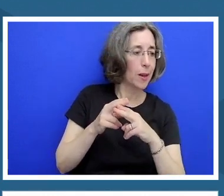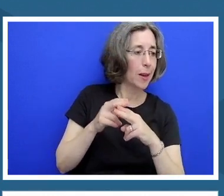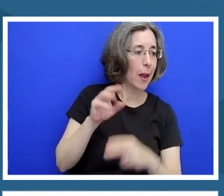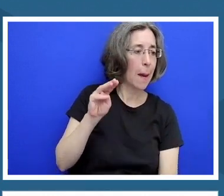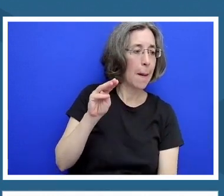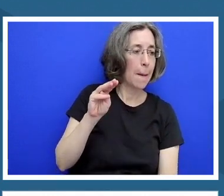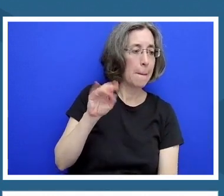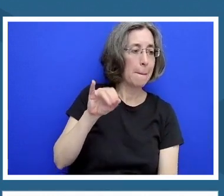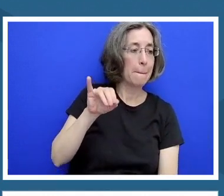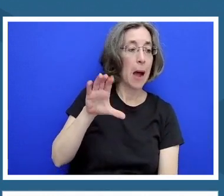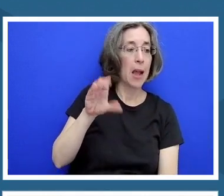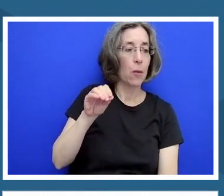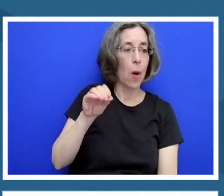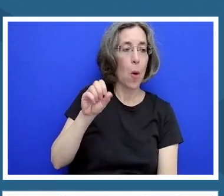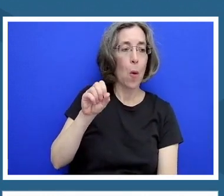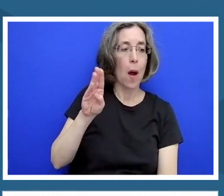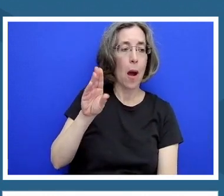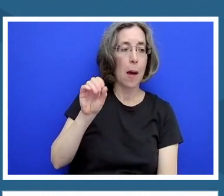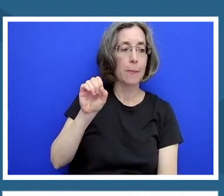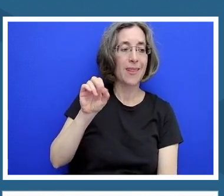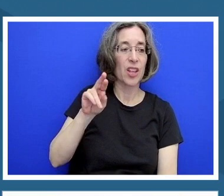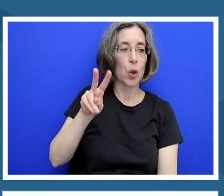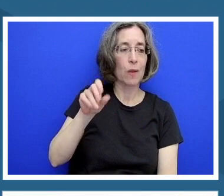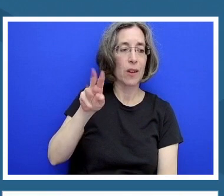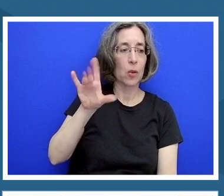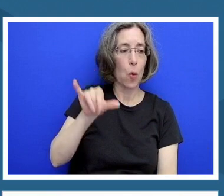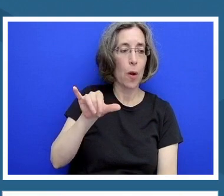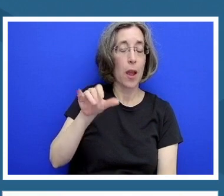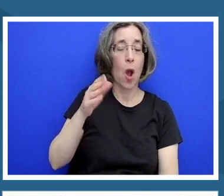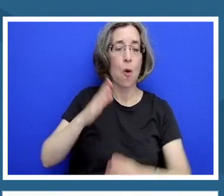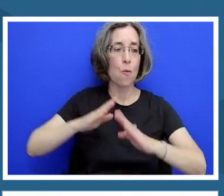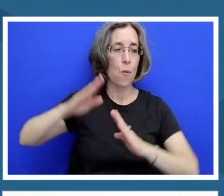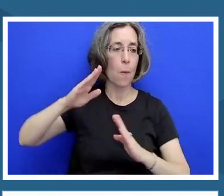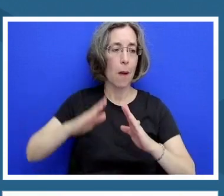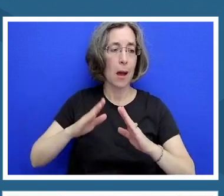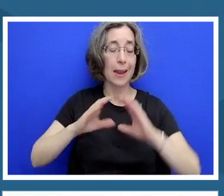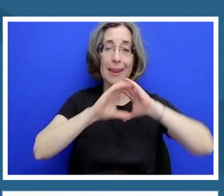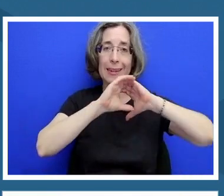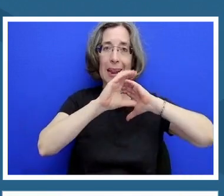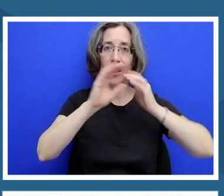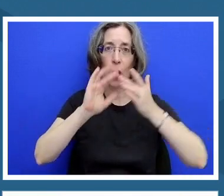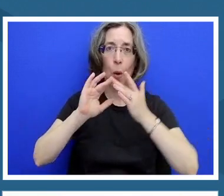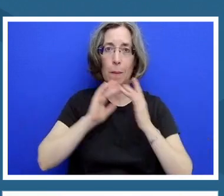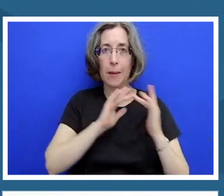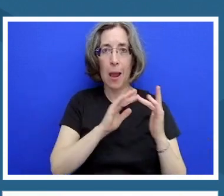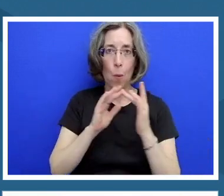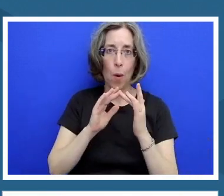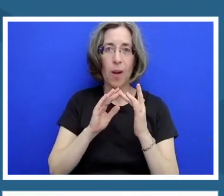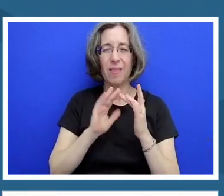astrophysics uh on the screen here you're seeing actually our splash page